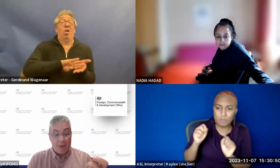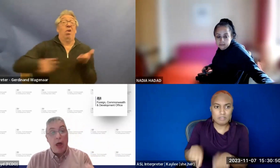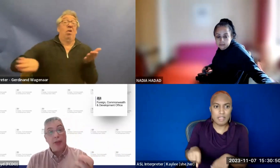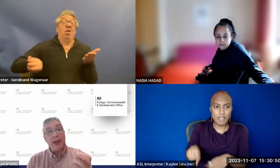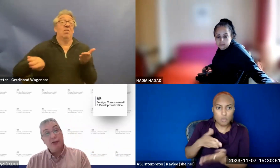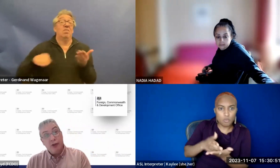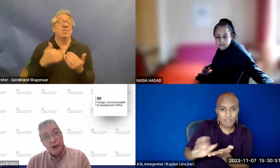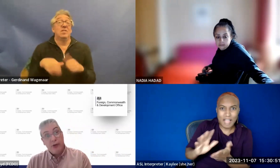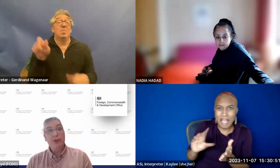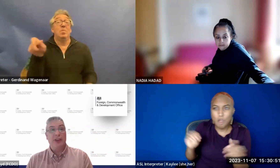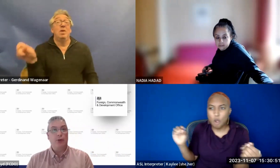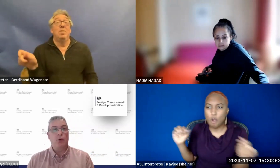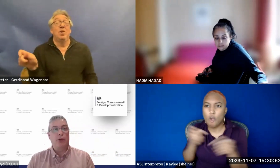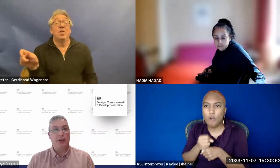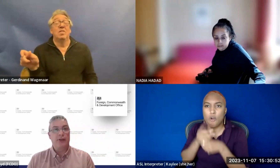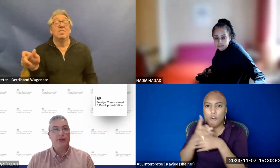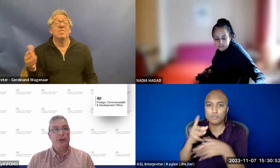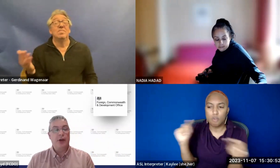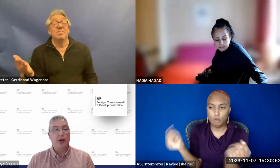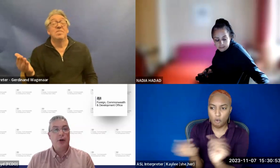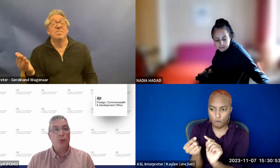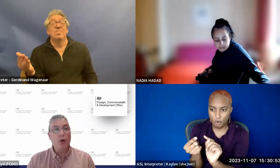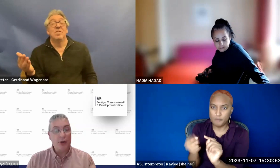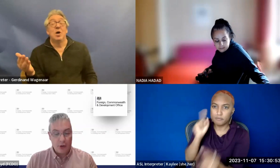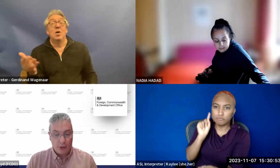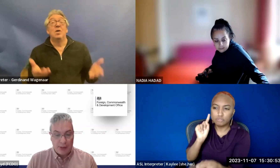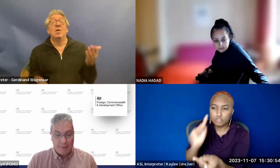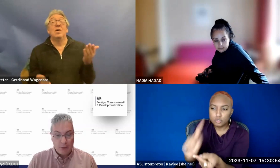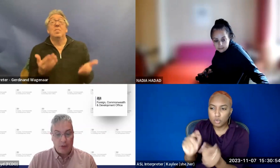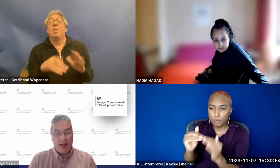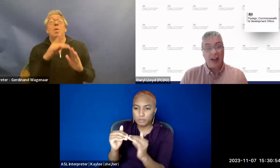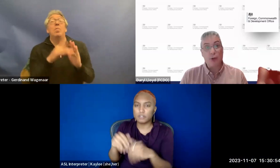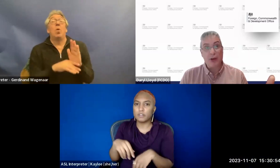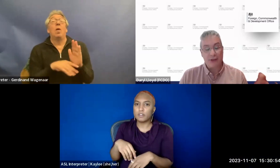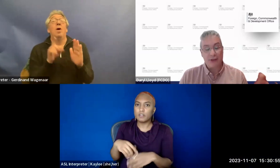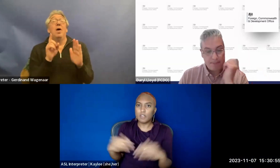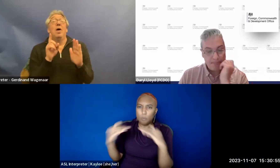And rather than reduce inequalities, increase them.